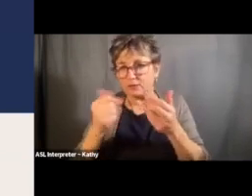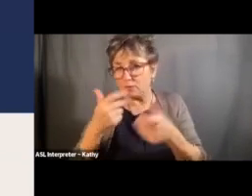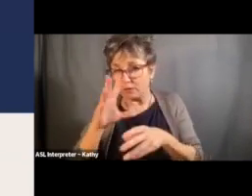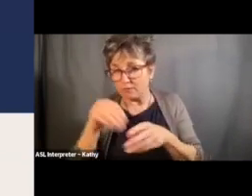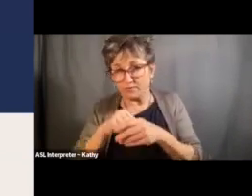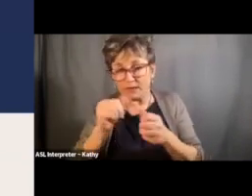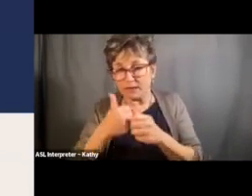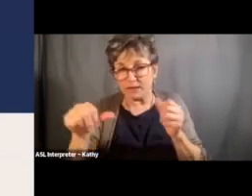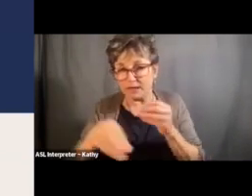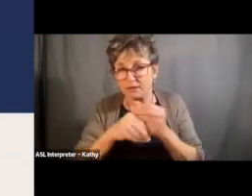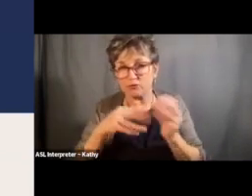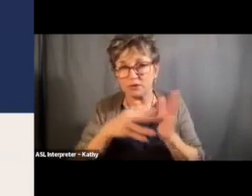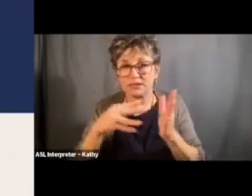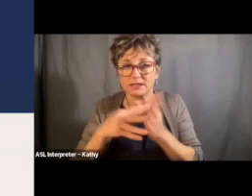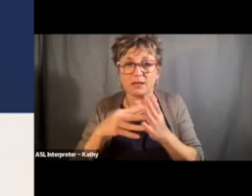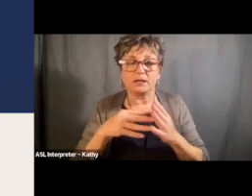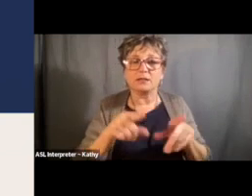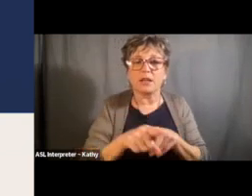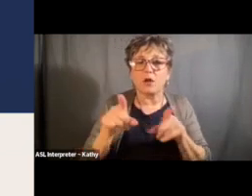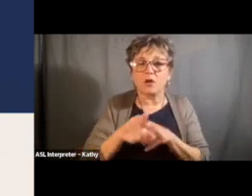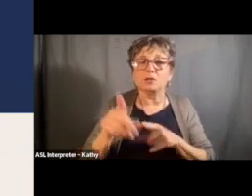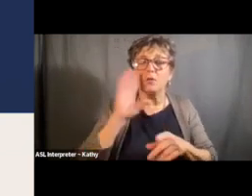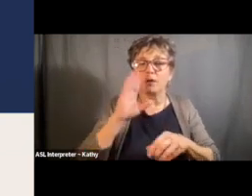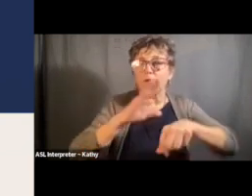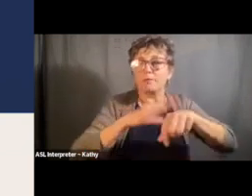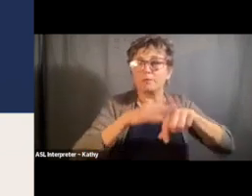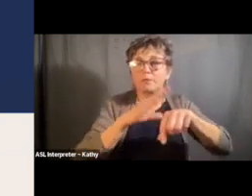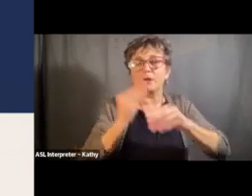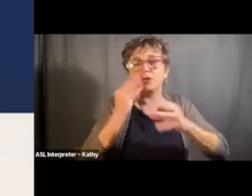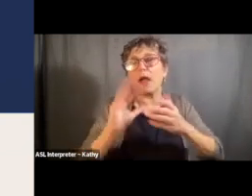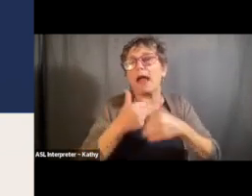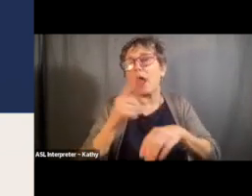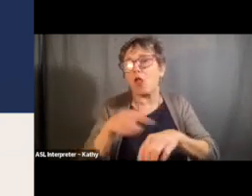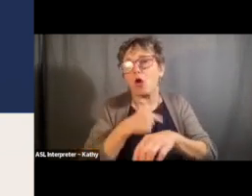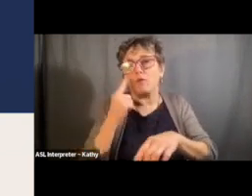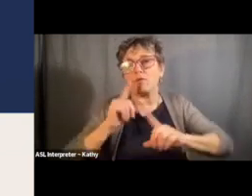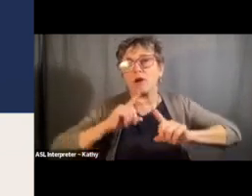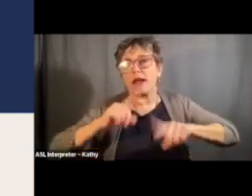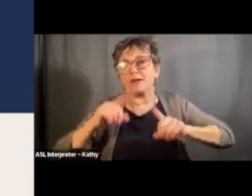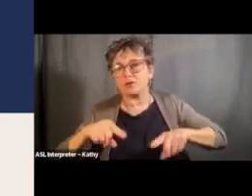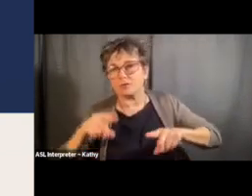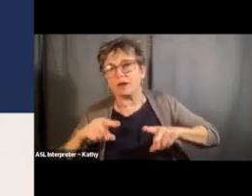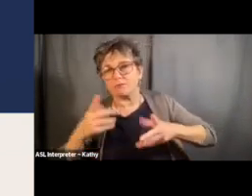how many questions. At the top of your dashboard, I want to direct you to a gray box that says